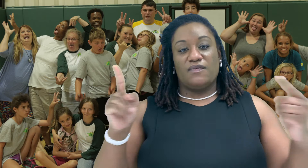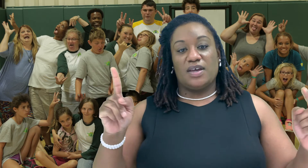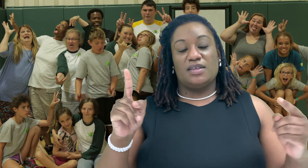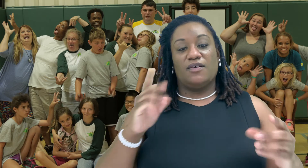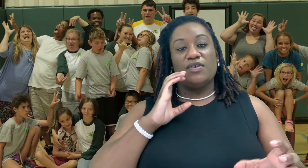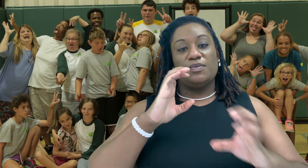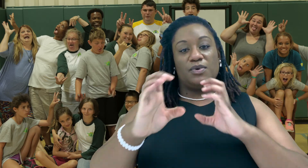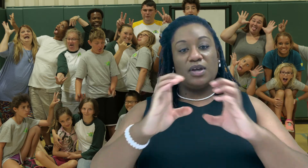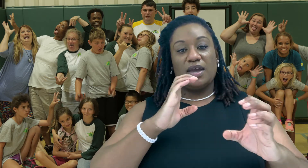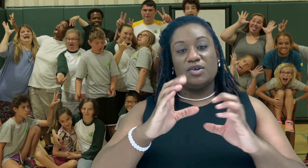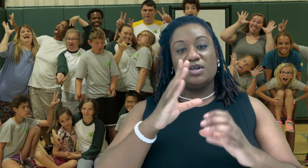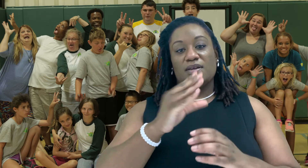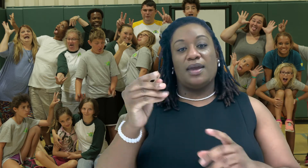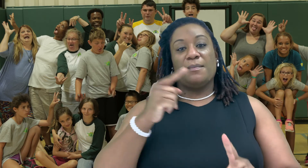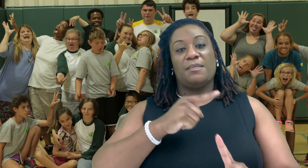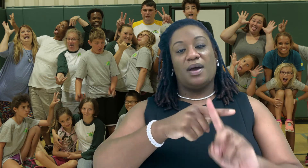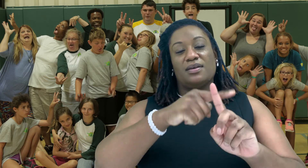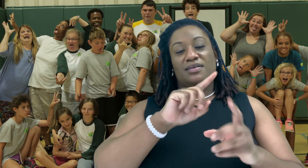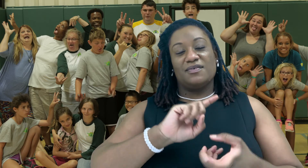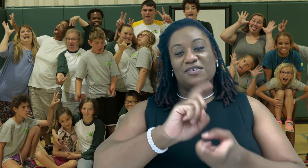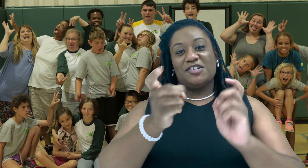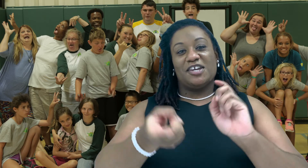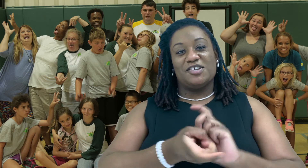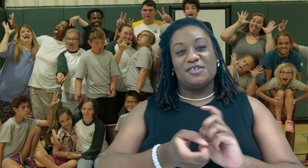and effective communication, and positive change